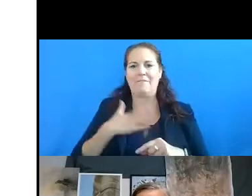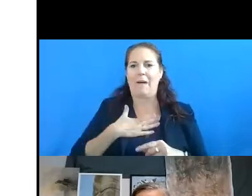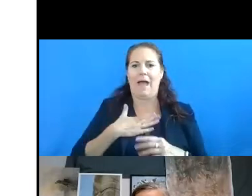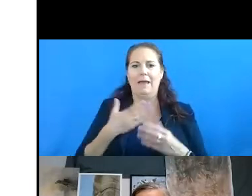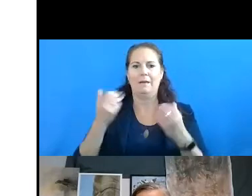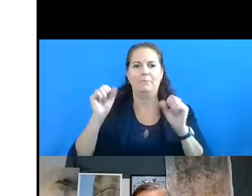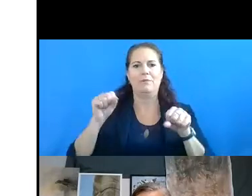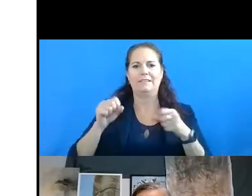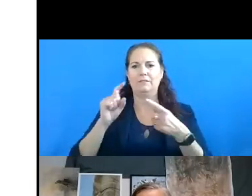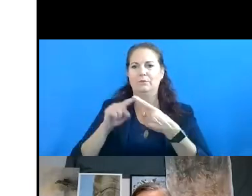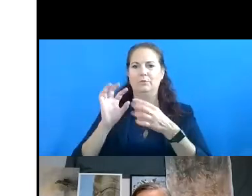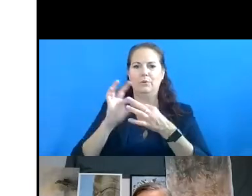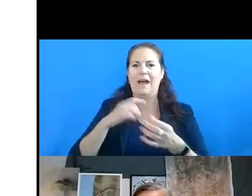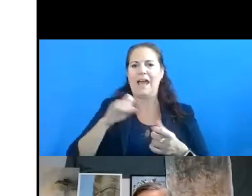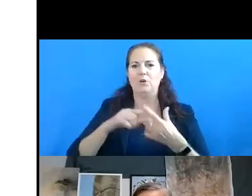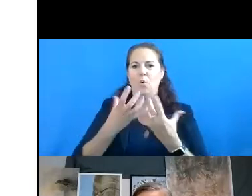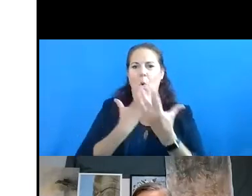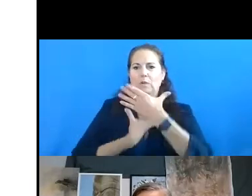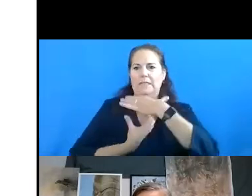I had to hold it in.